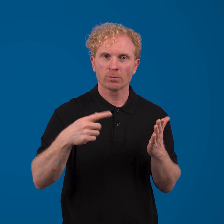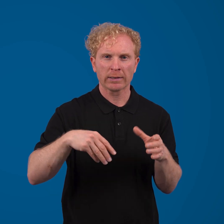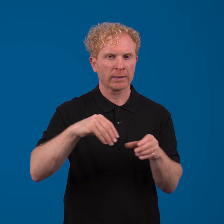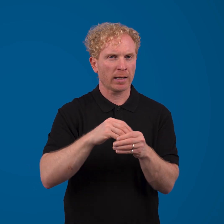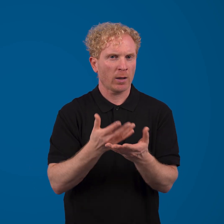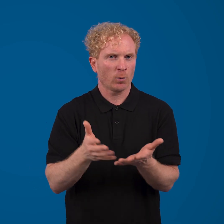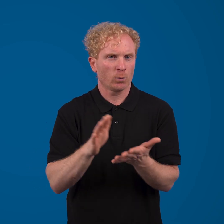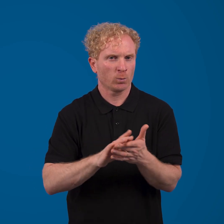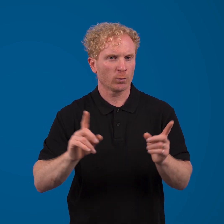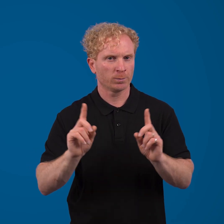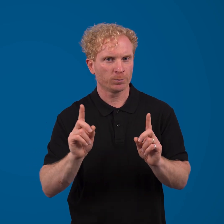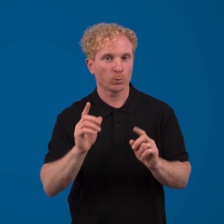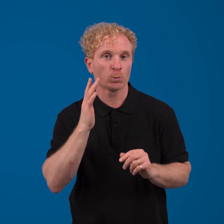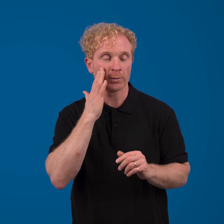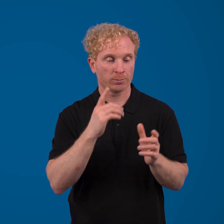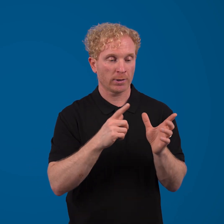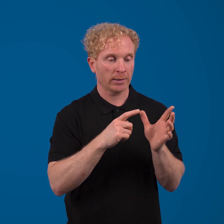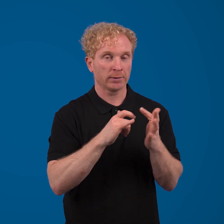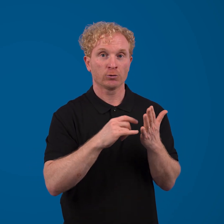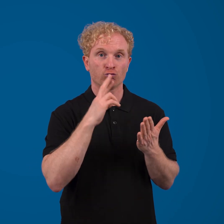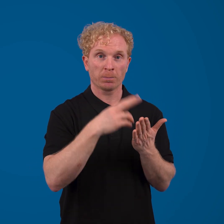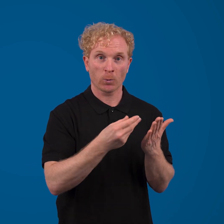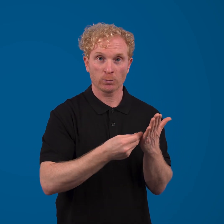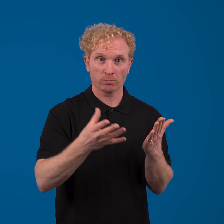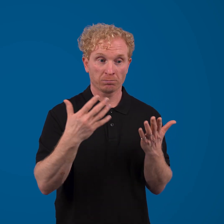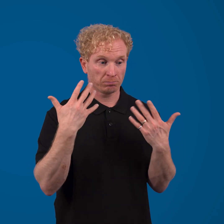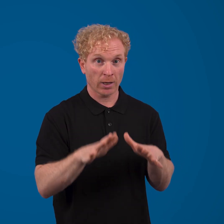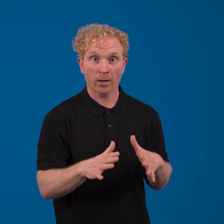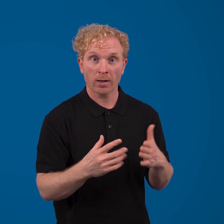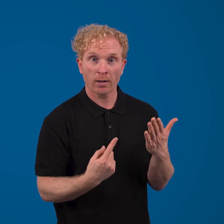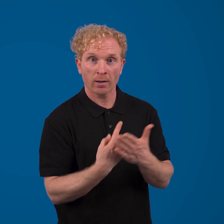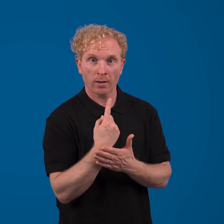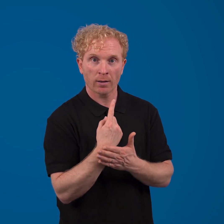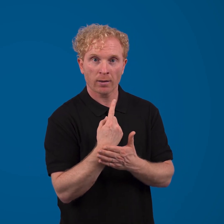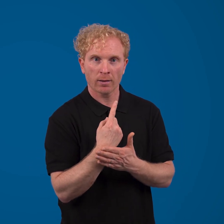This included how, what and when ADS reporting takes place.